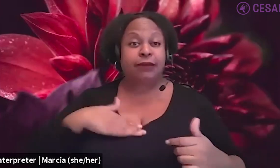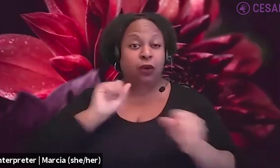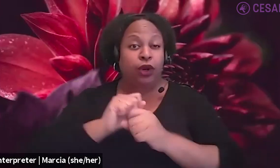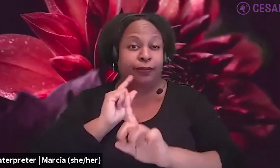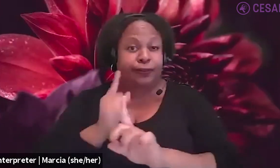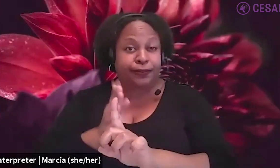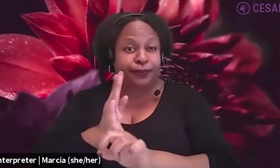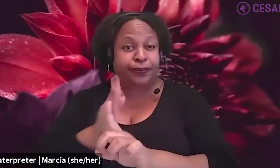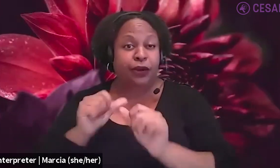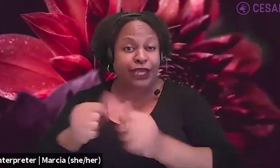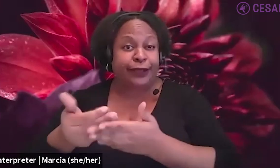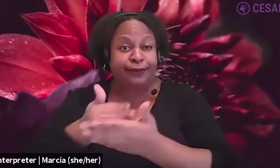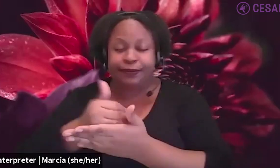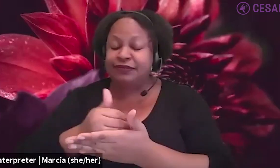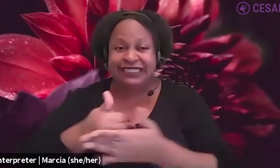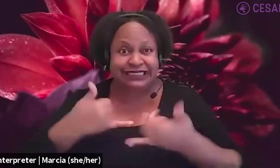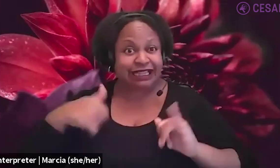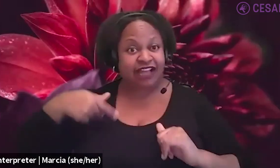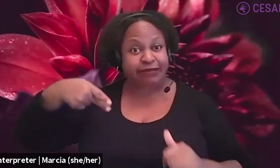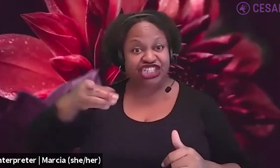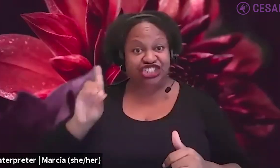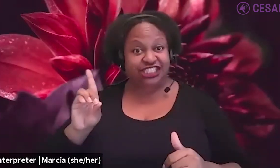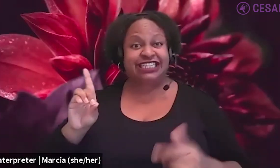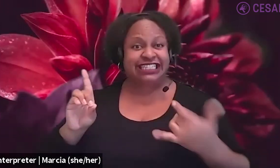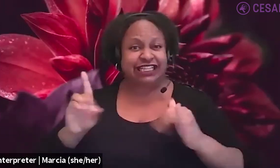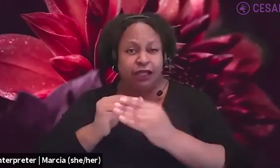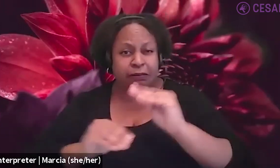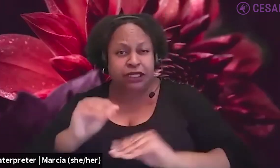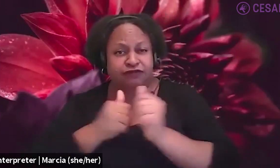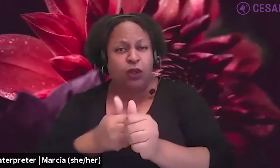living on a permanent budget was an act of magic sometimes often requiring the support of my sole